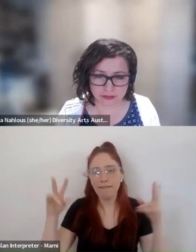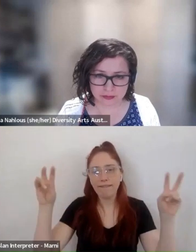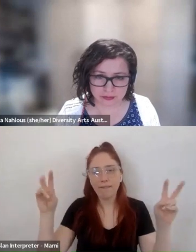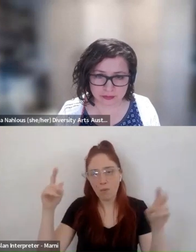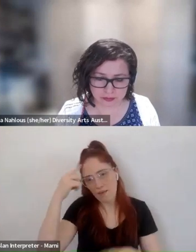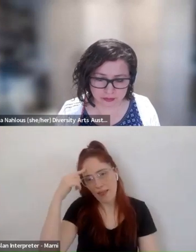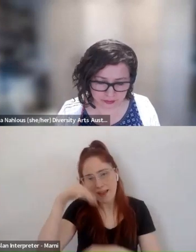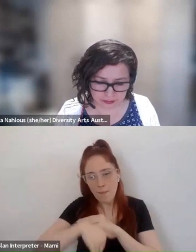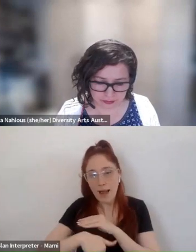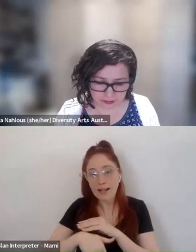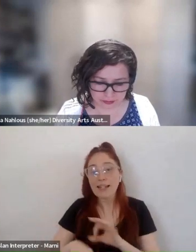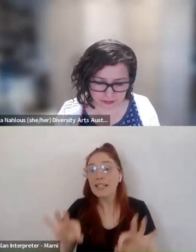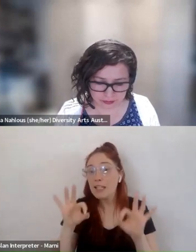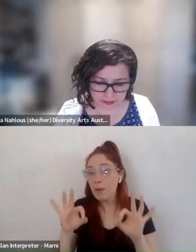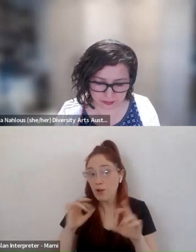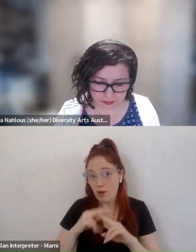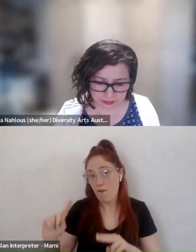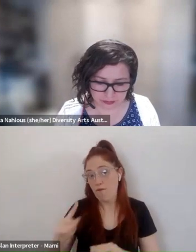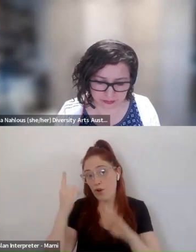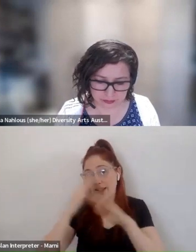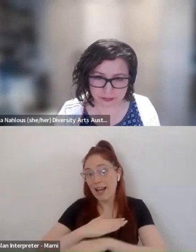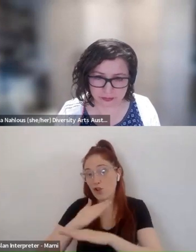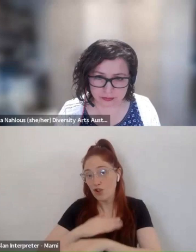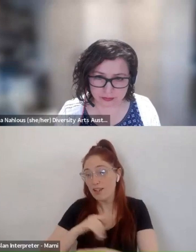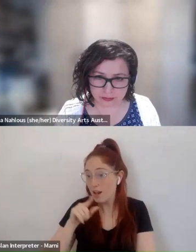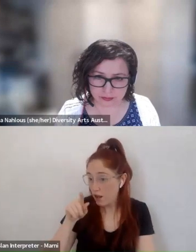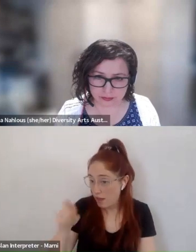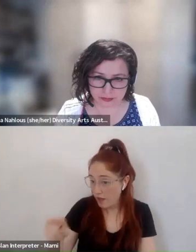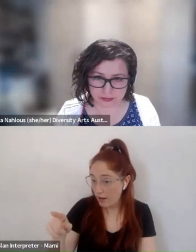for black fellas has a massive impact on succession planning.